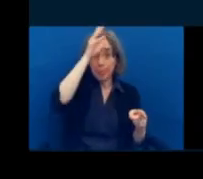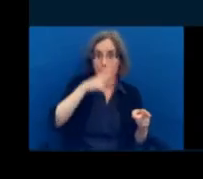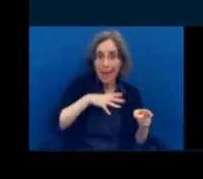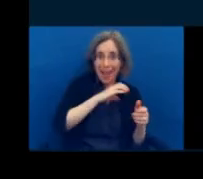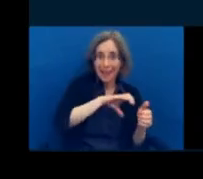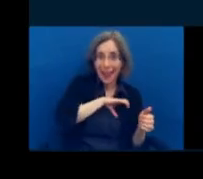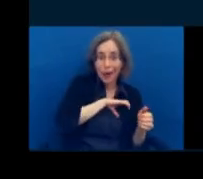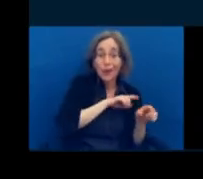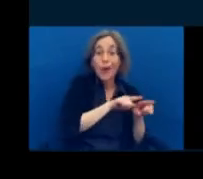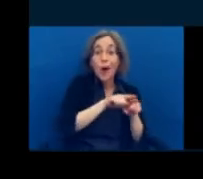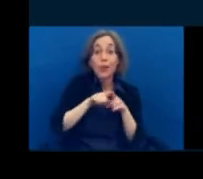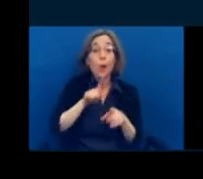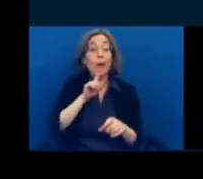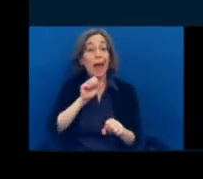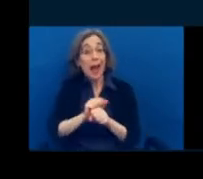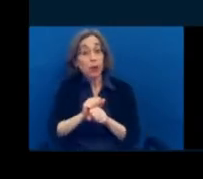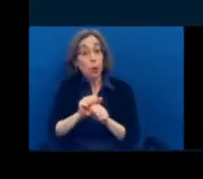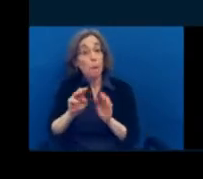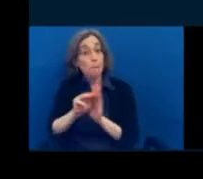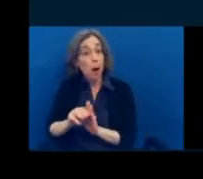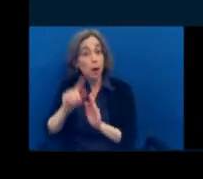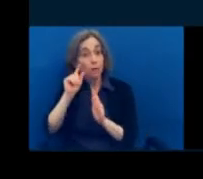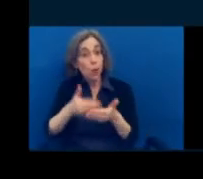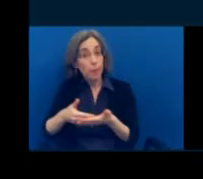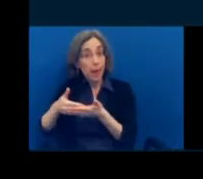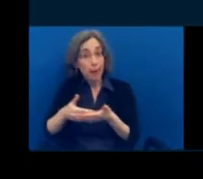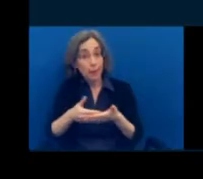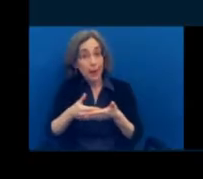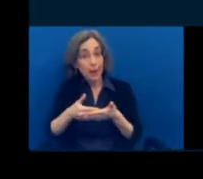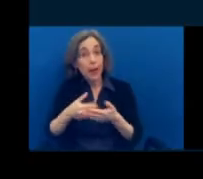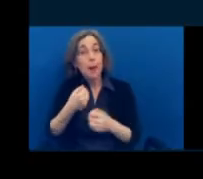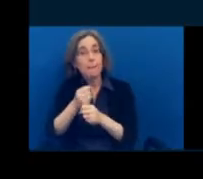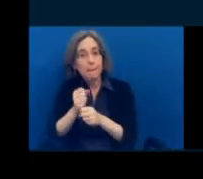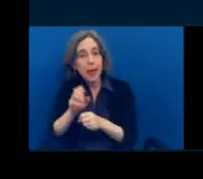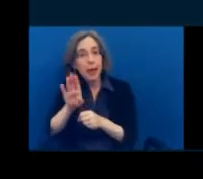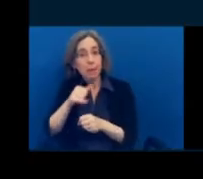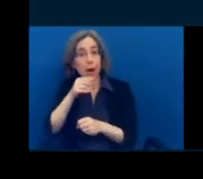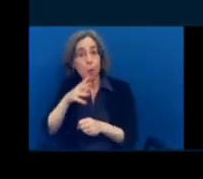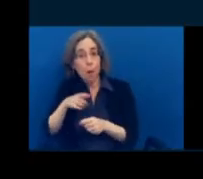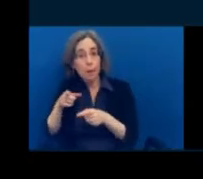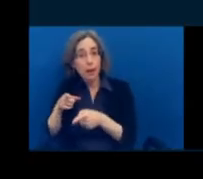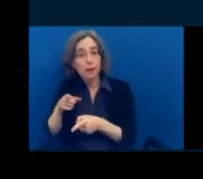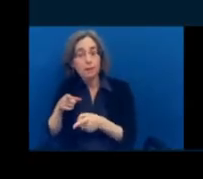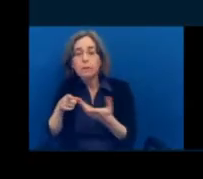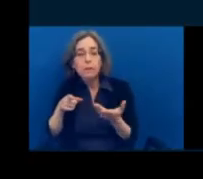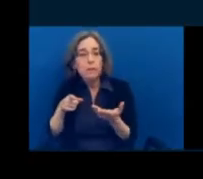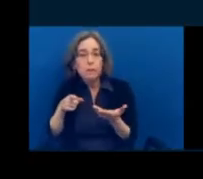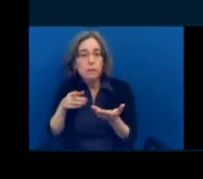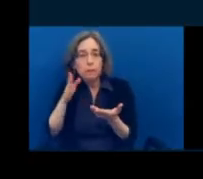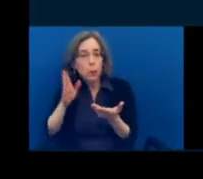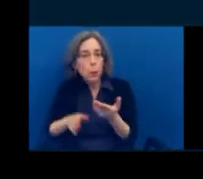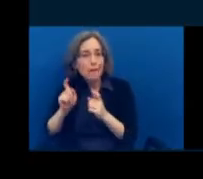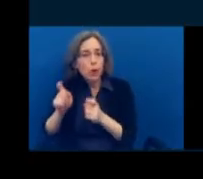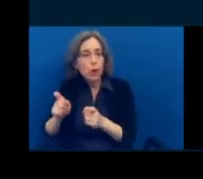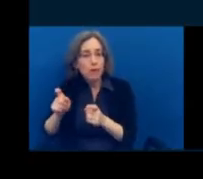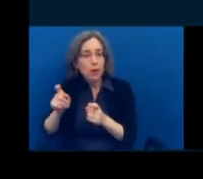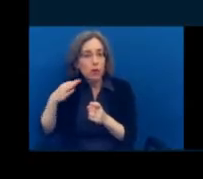MODEL WHICH WAS MADE BY A WOMAN THAT WAS USED IN THE FILM. SHE WAS NEVER GIVEN CREDIT AND FINAL CREDIT FOR THE FILM.